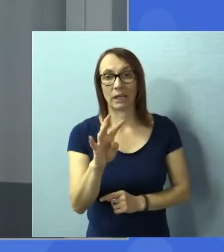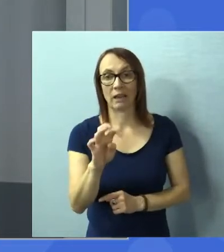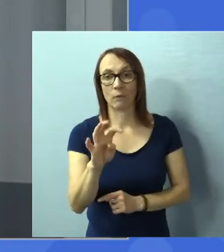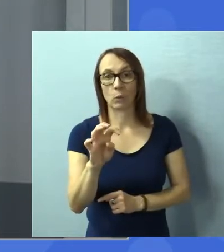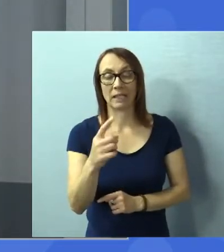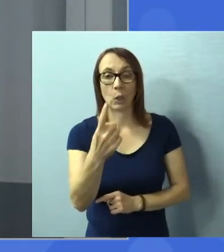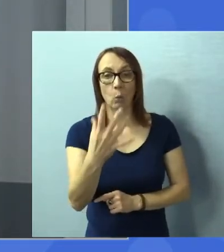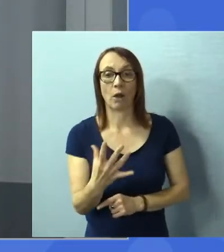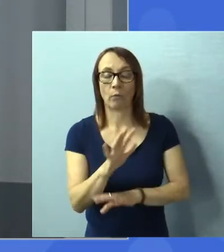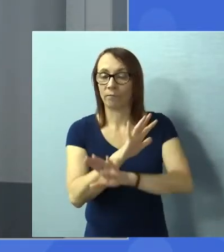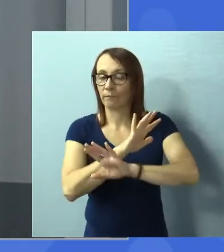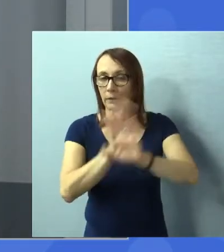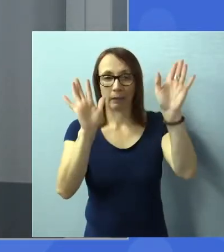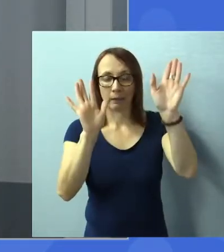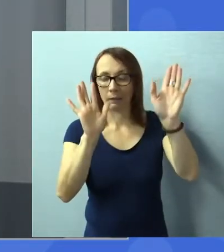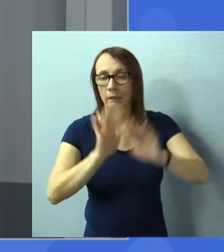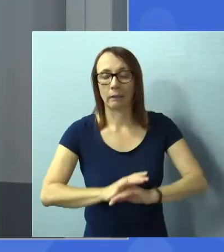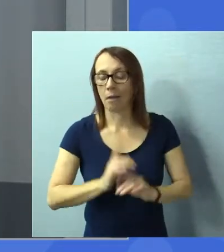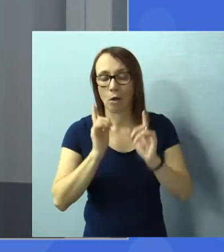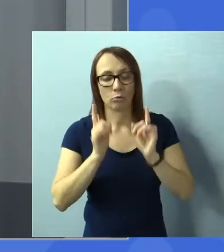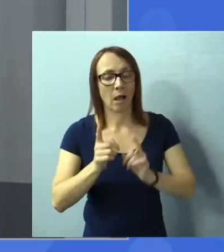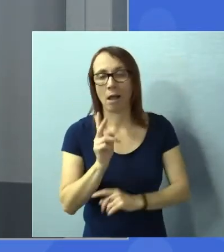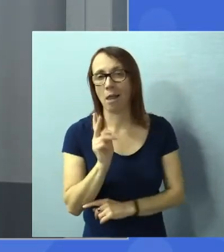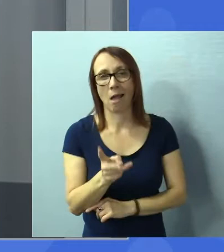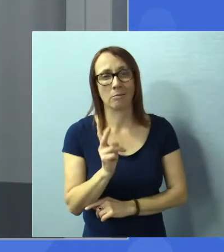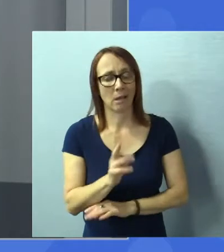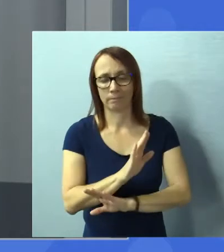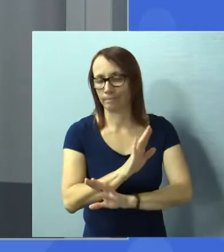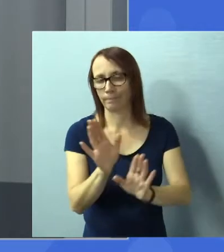Scottish government to that promise and would deny any future referendums but